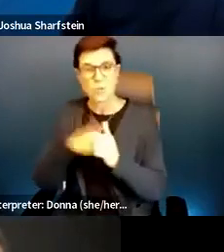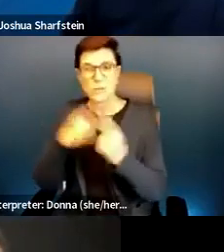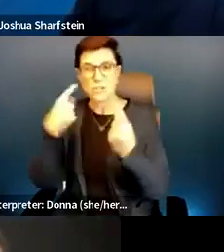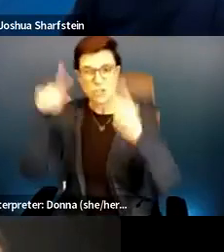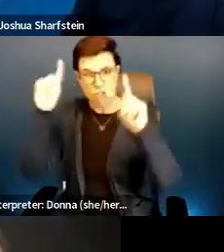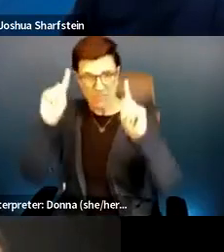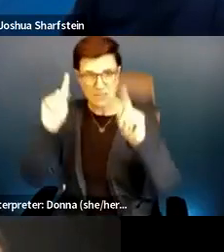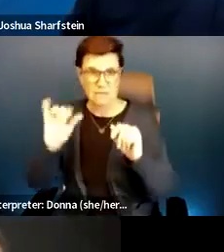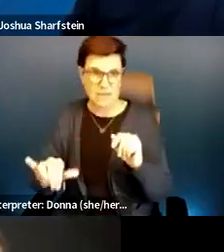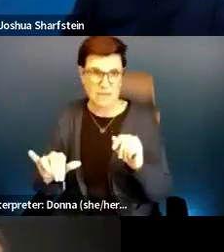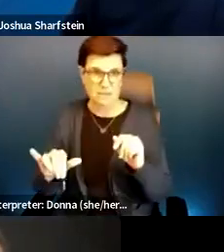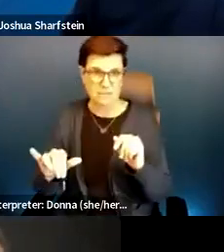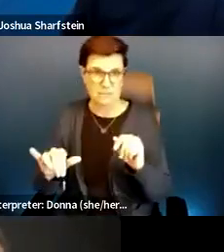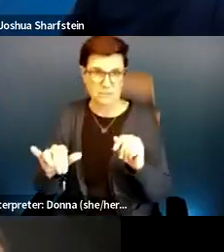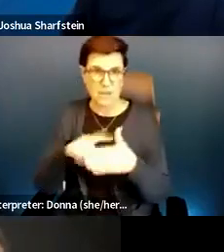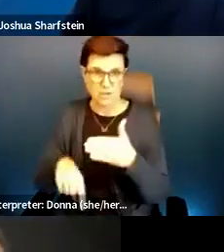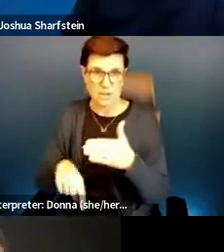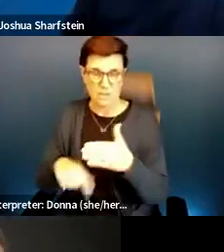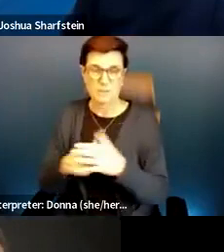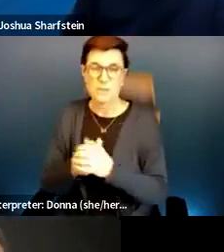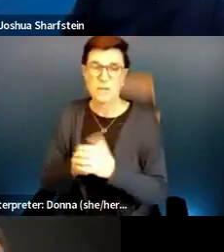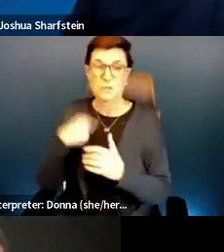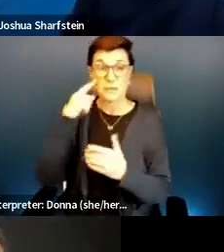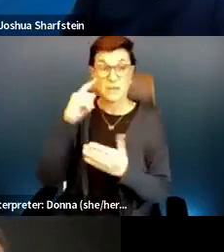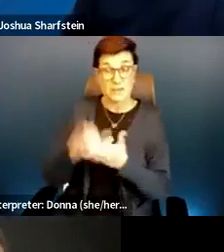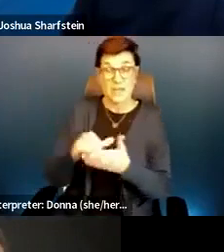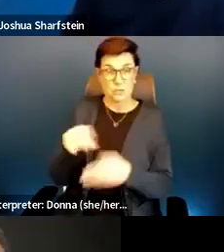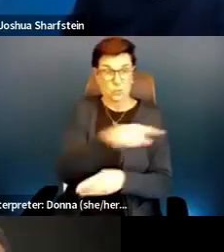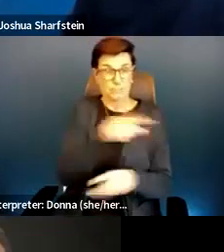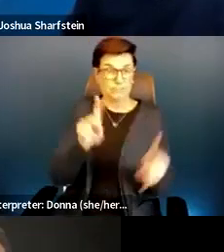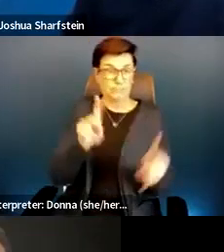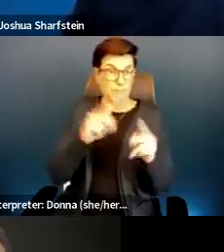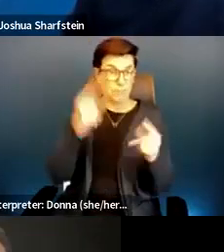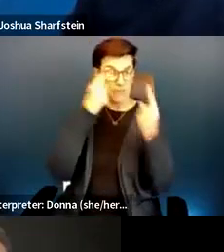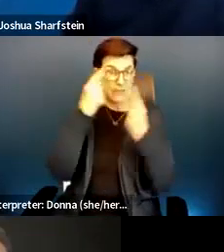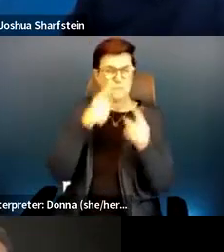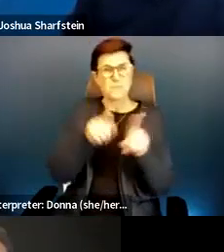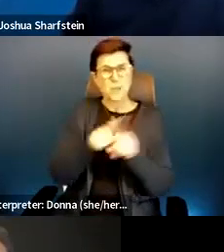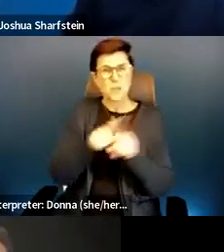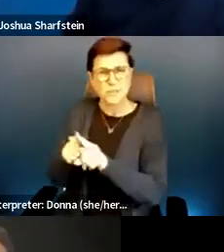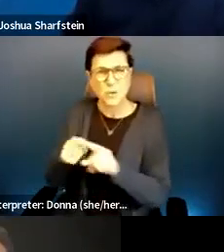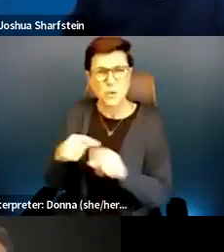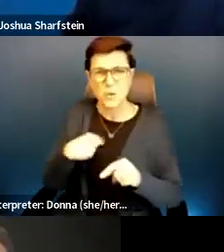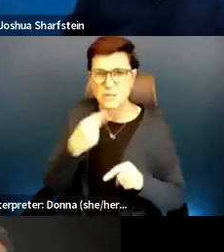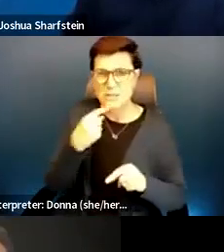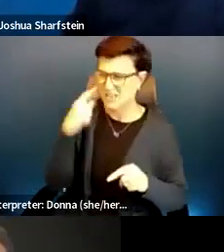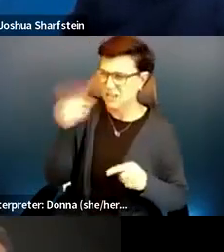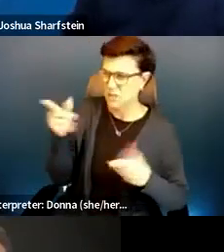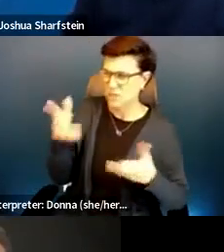And I just think, you know, that is the thing that everybody thinks. I'd also say, and I think you've already kind of touched on some